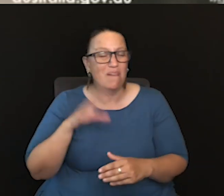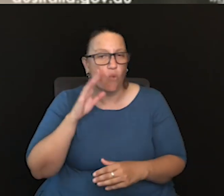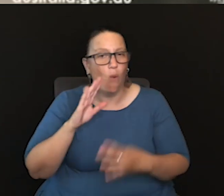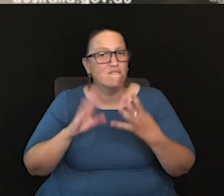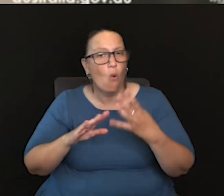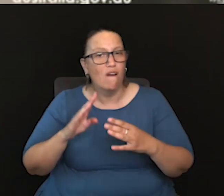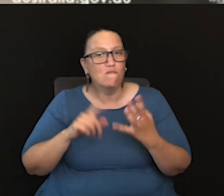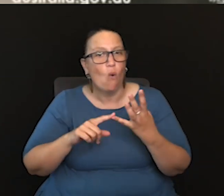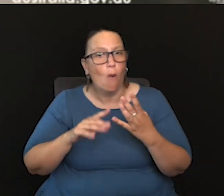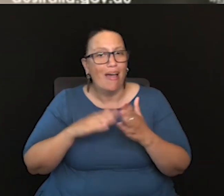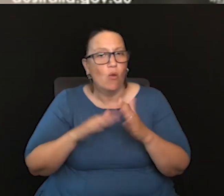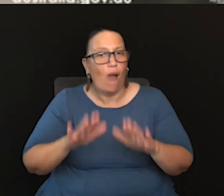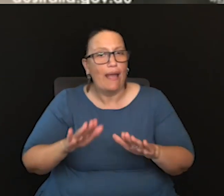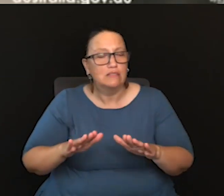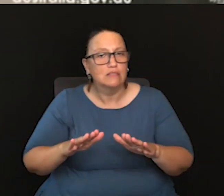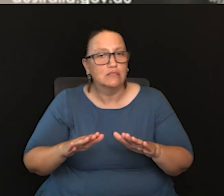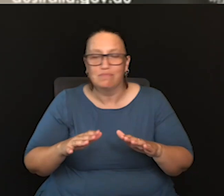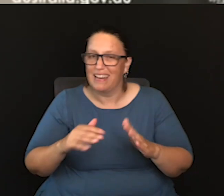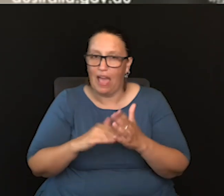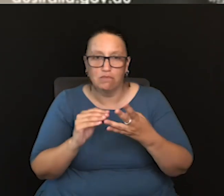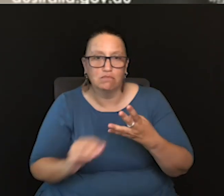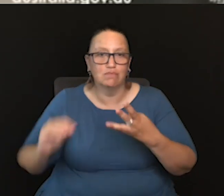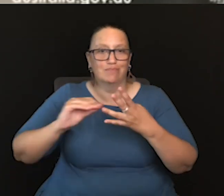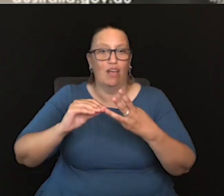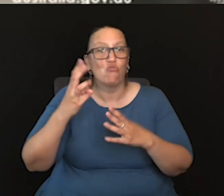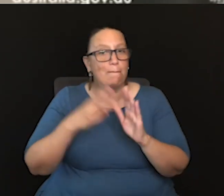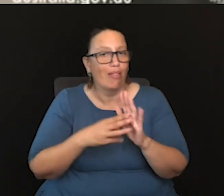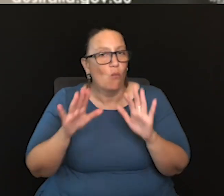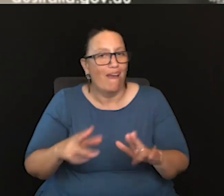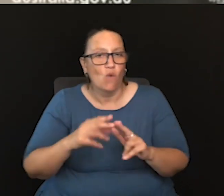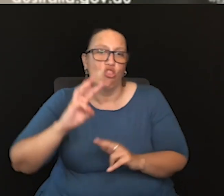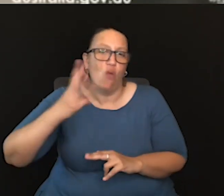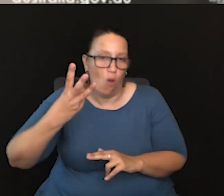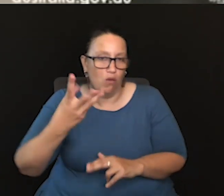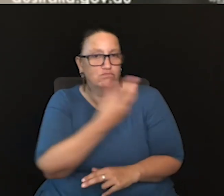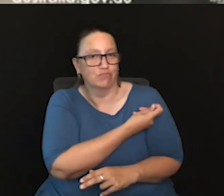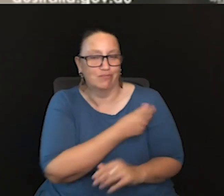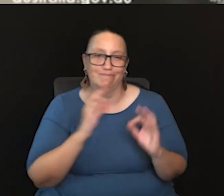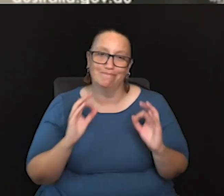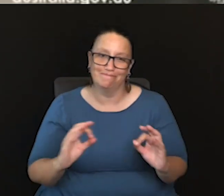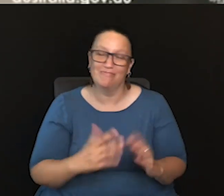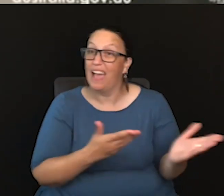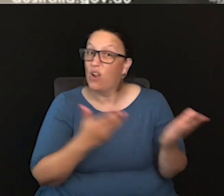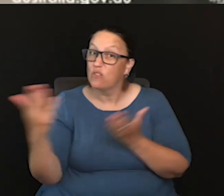under a three month gap between the second dose and being due for your booster.